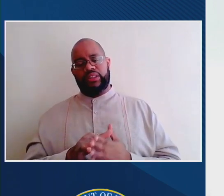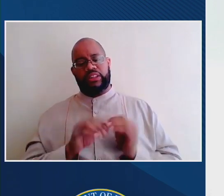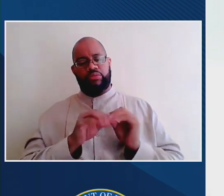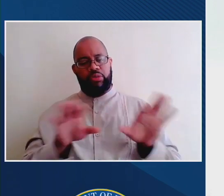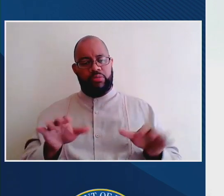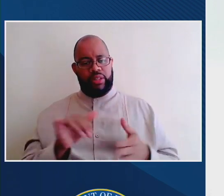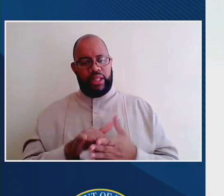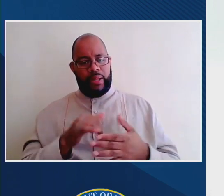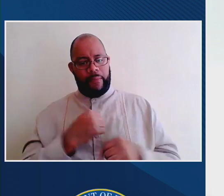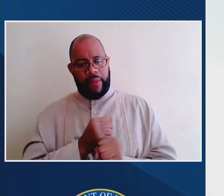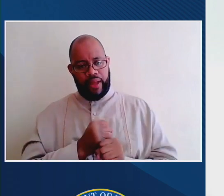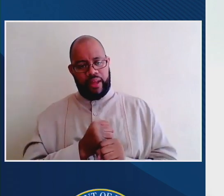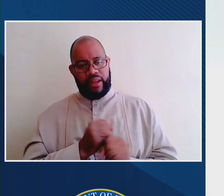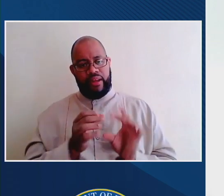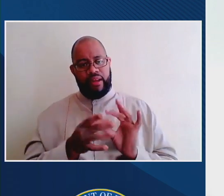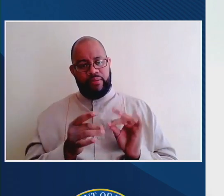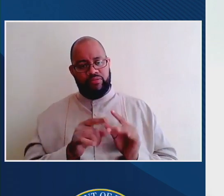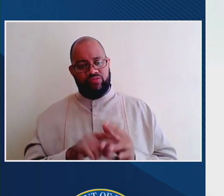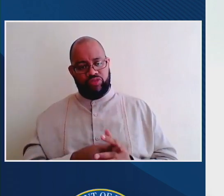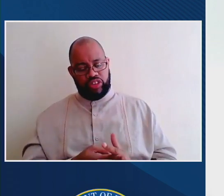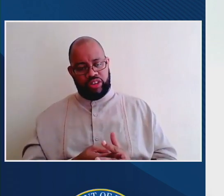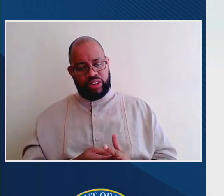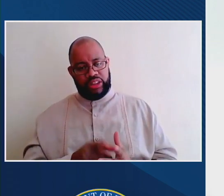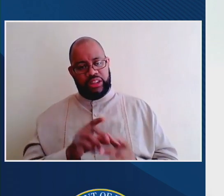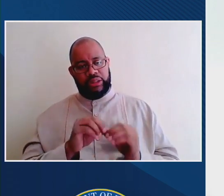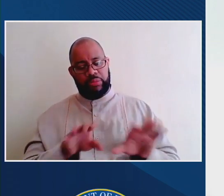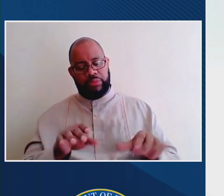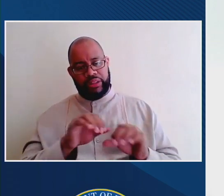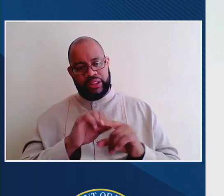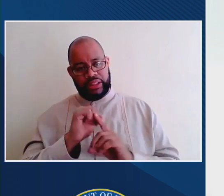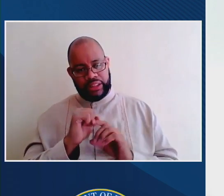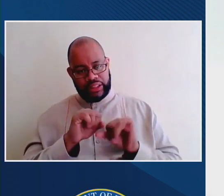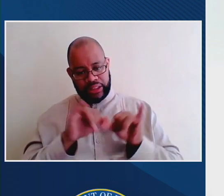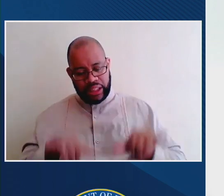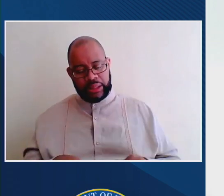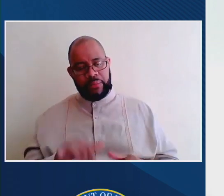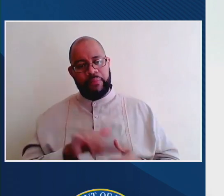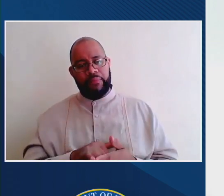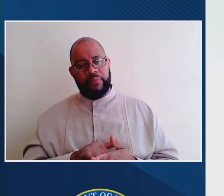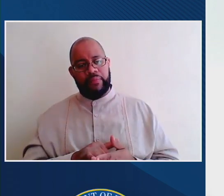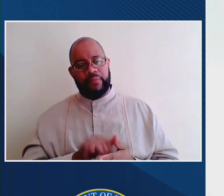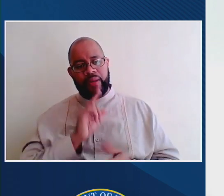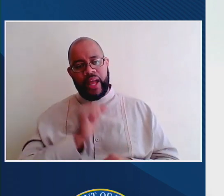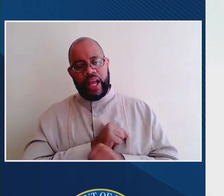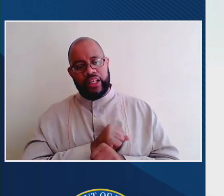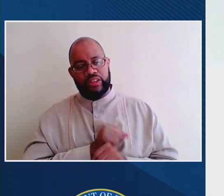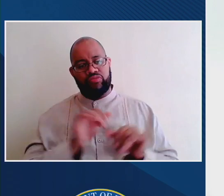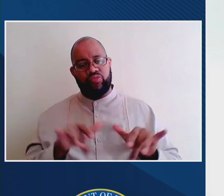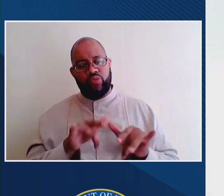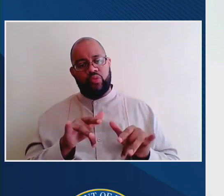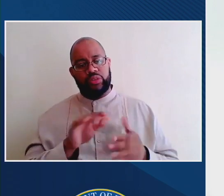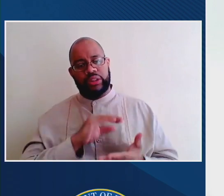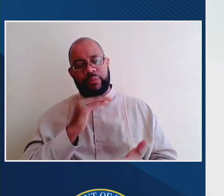common origination and disbursement system, and that's the system that actually records the amounts that students